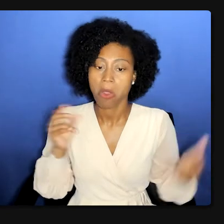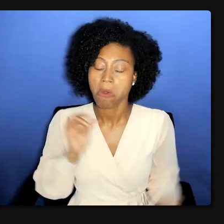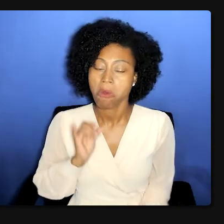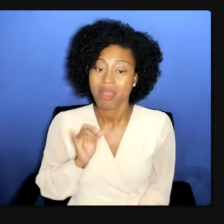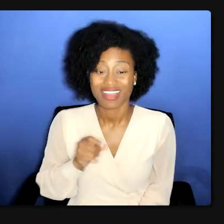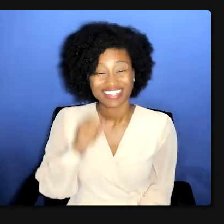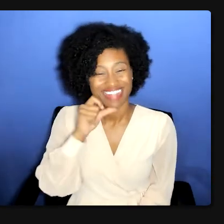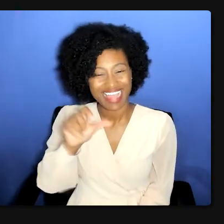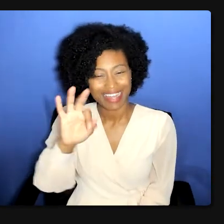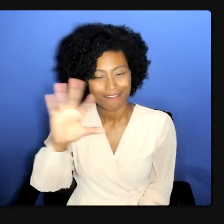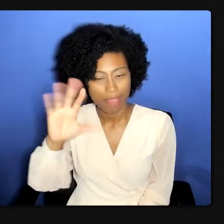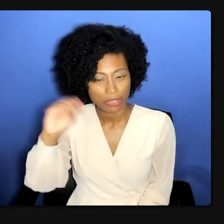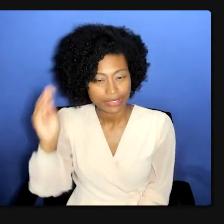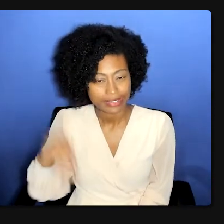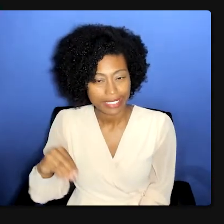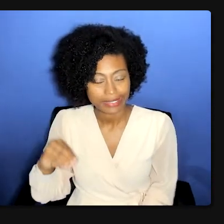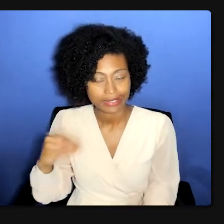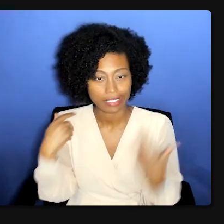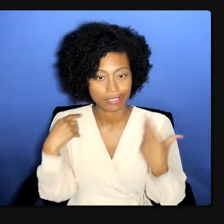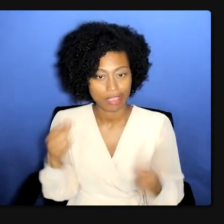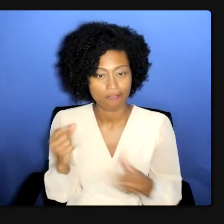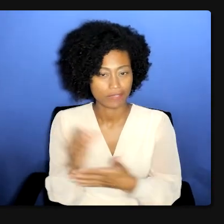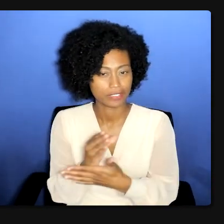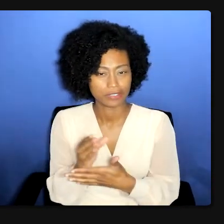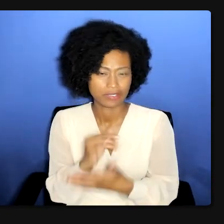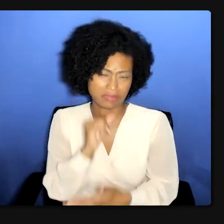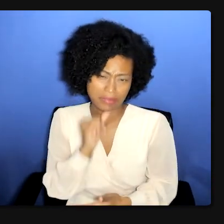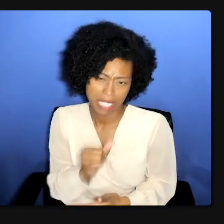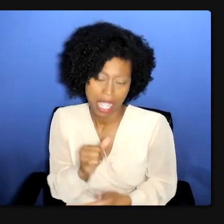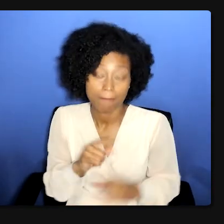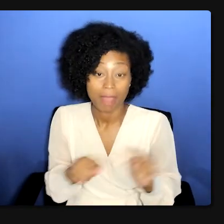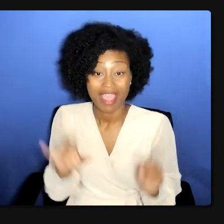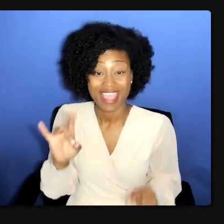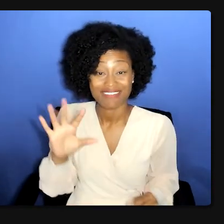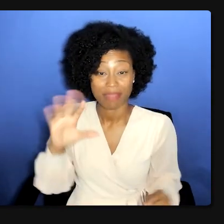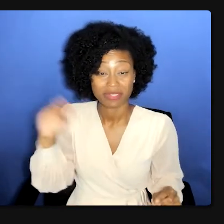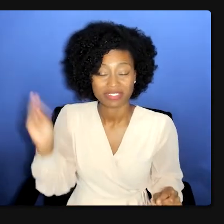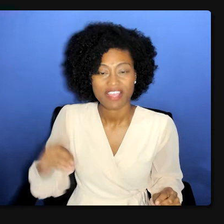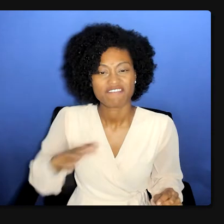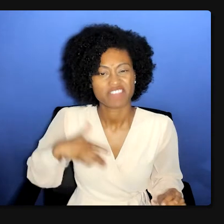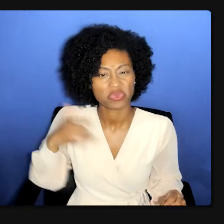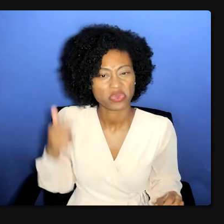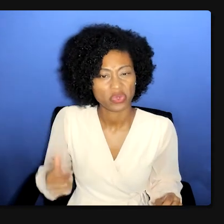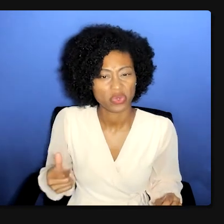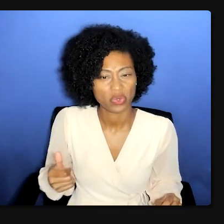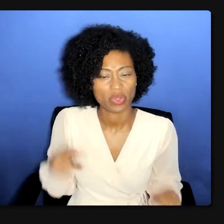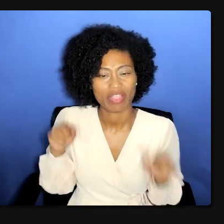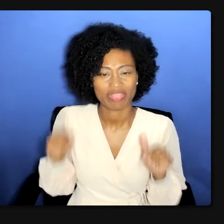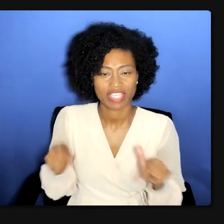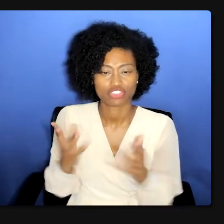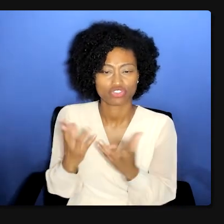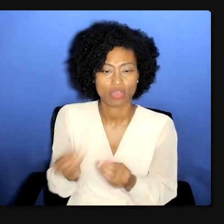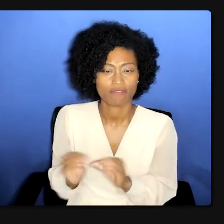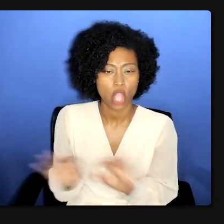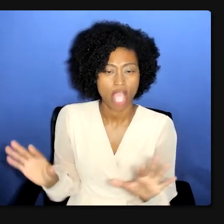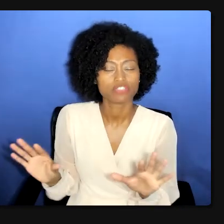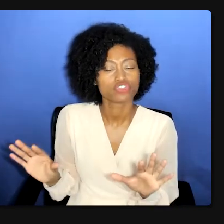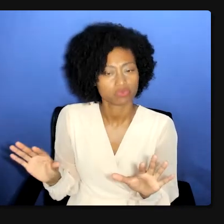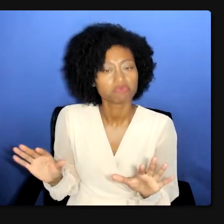And while it's not a 95% confidence interval, you know, 85% was, made us feel pretty good about where we were in the soft launch period.